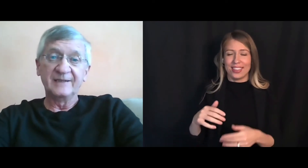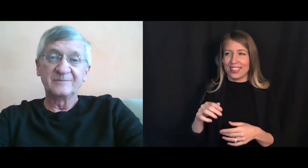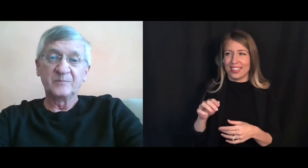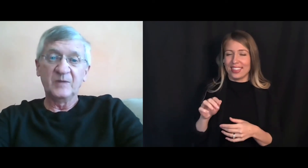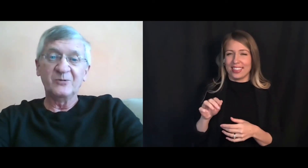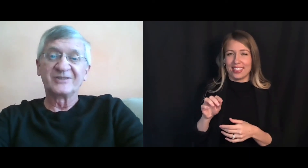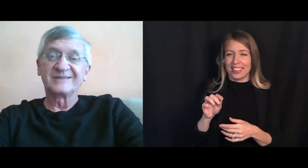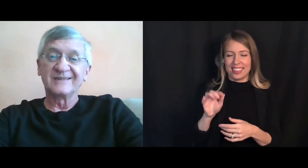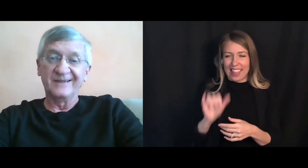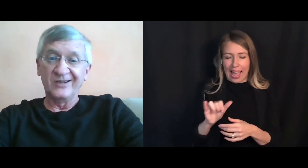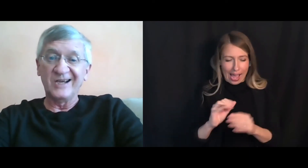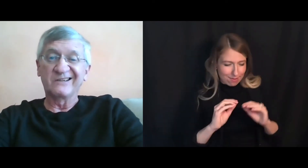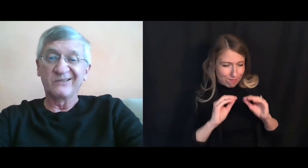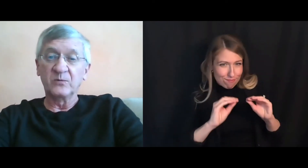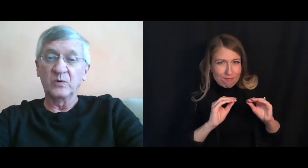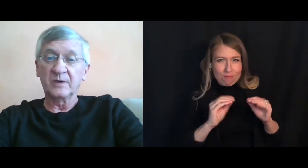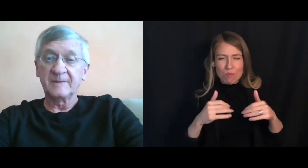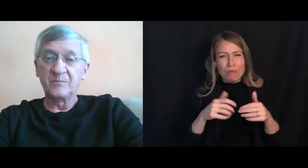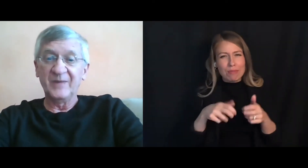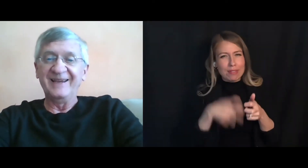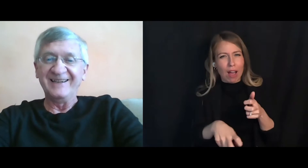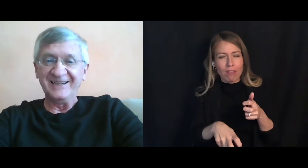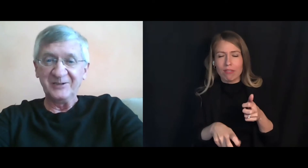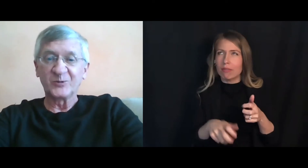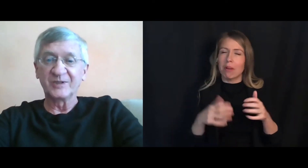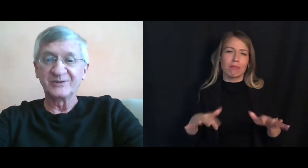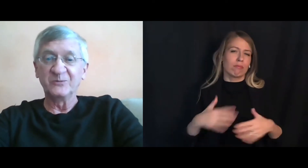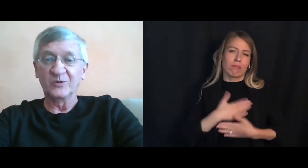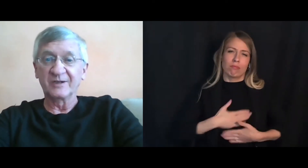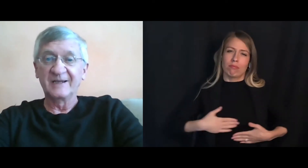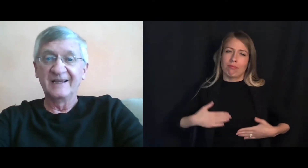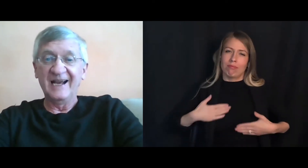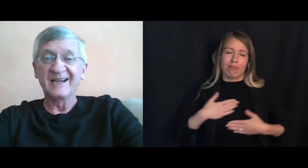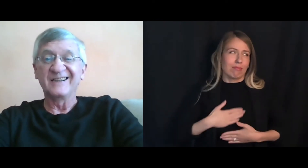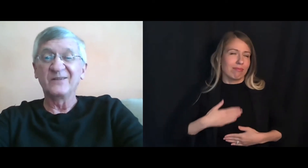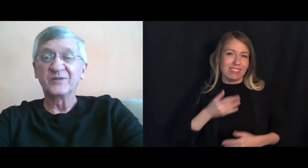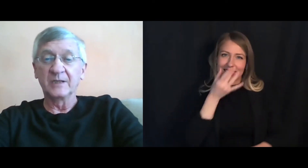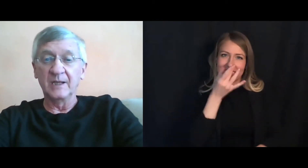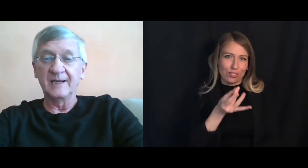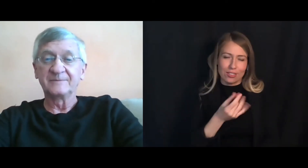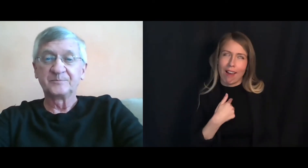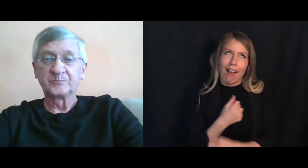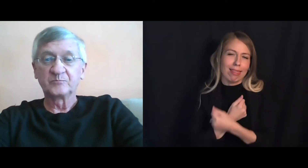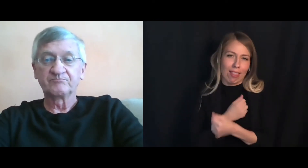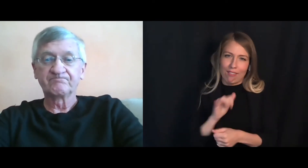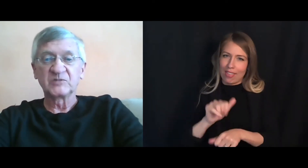but it was a lot of great work and interesting work. I loved it a lot.